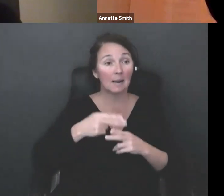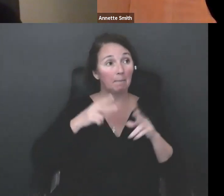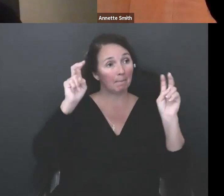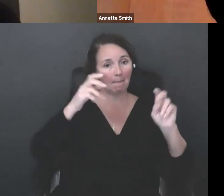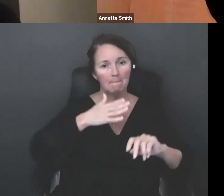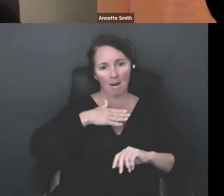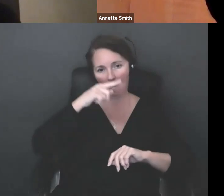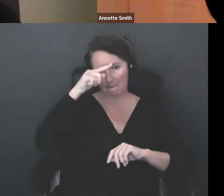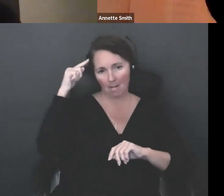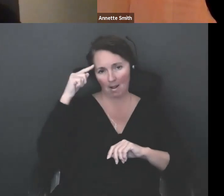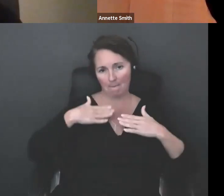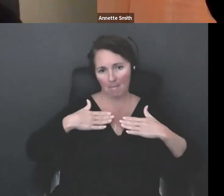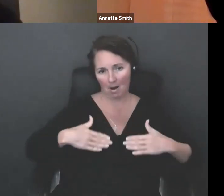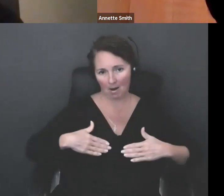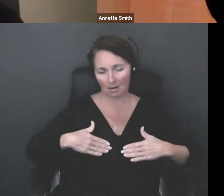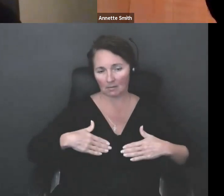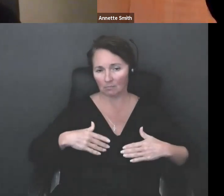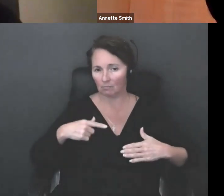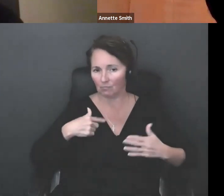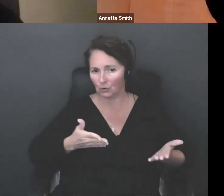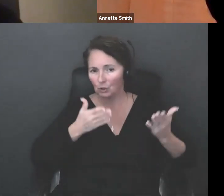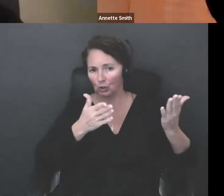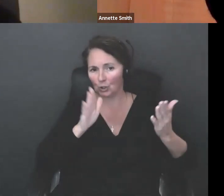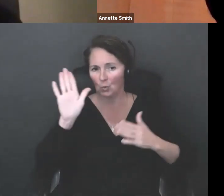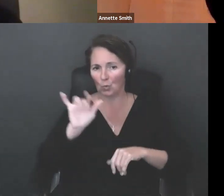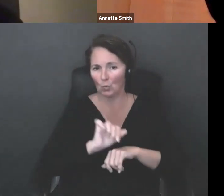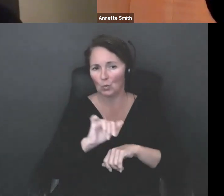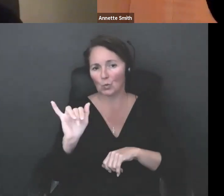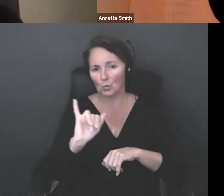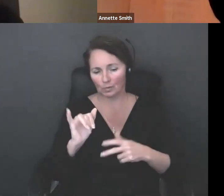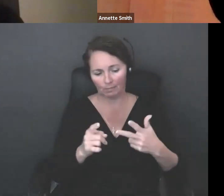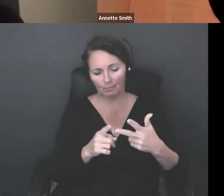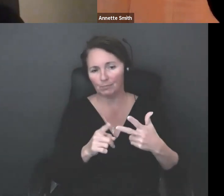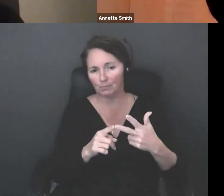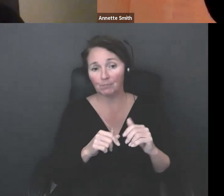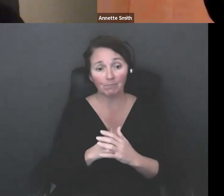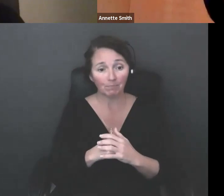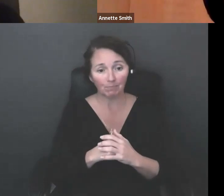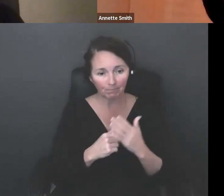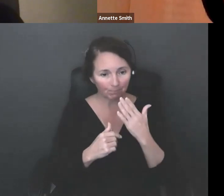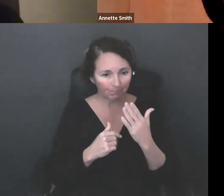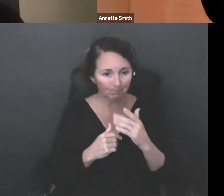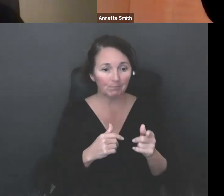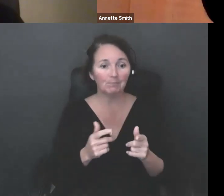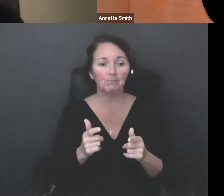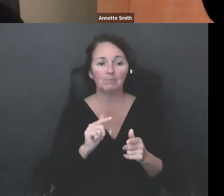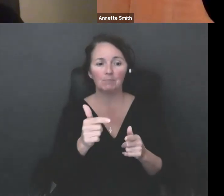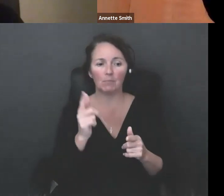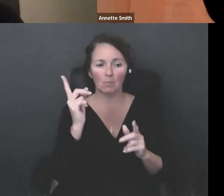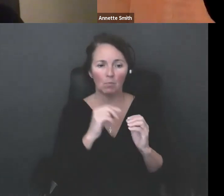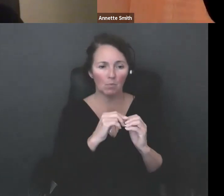am packs things and we how can challenge it. She has a pod cast called my black body. So I highly